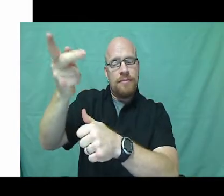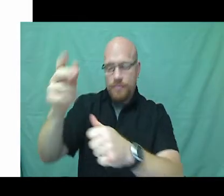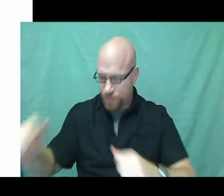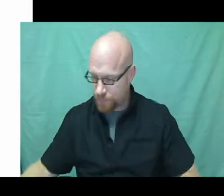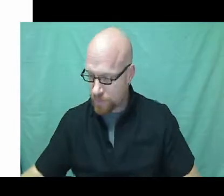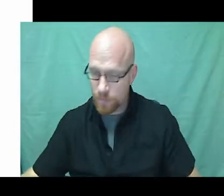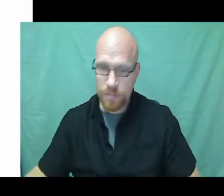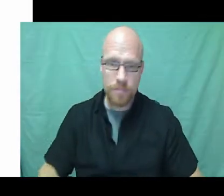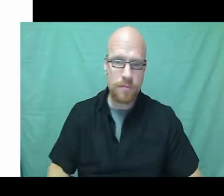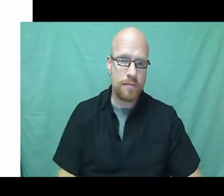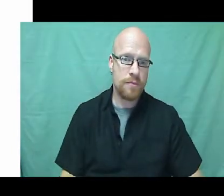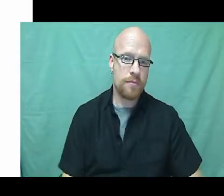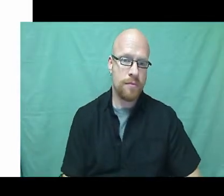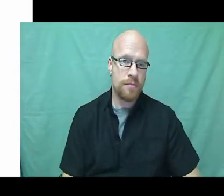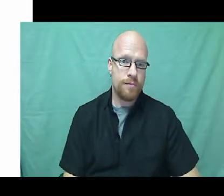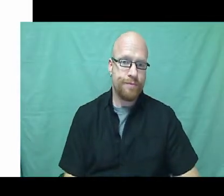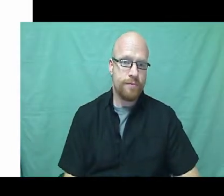You multiply the four times the five.